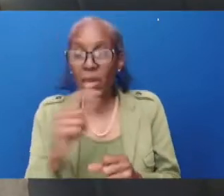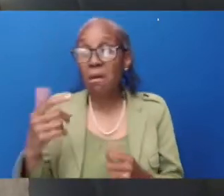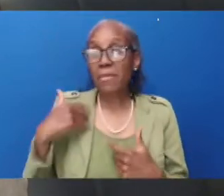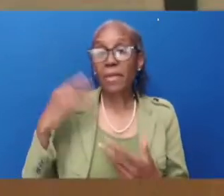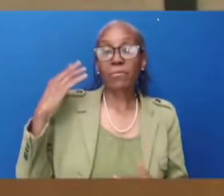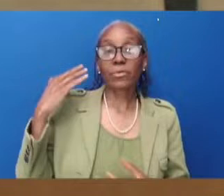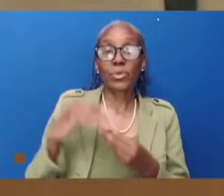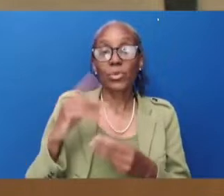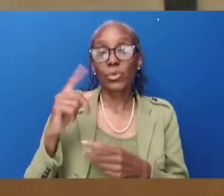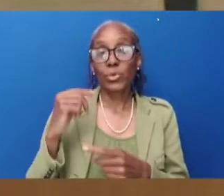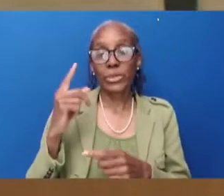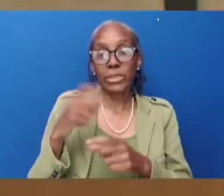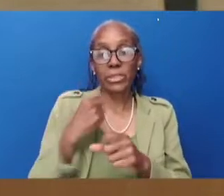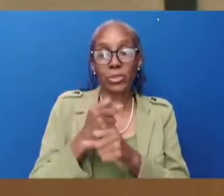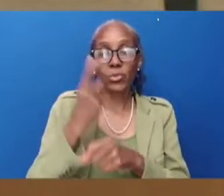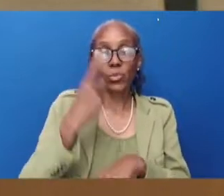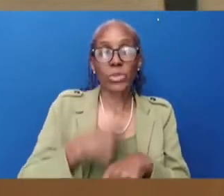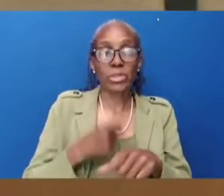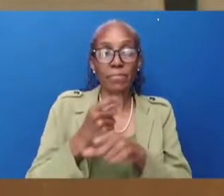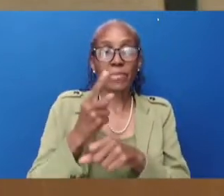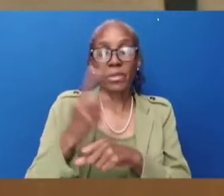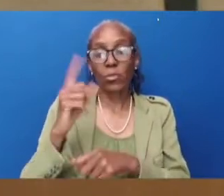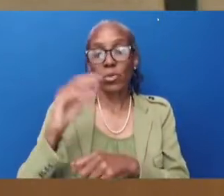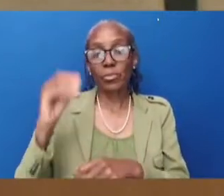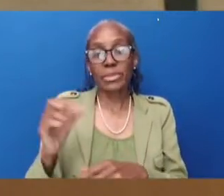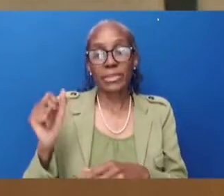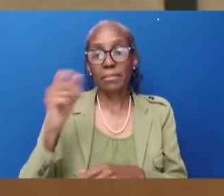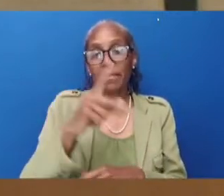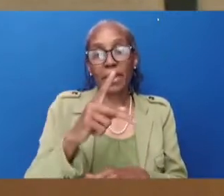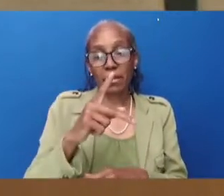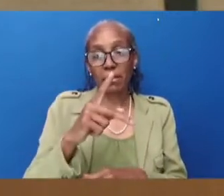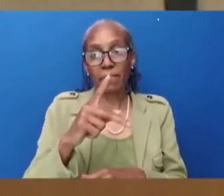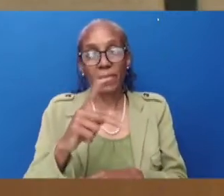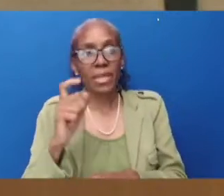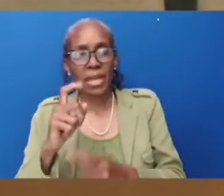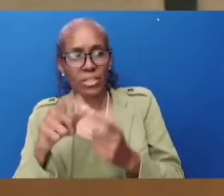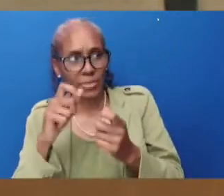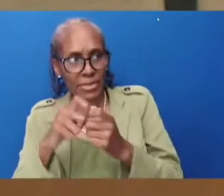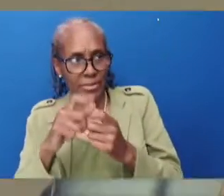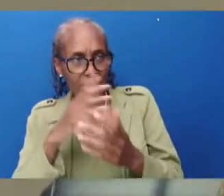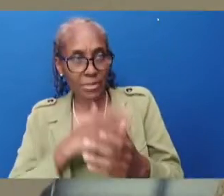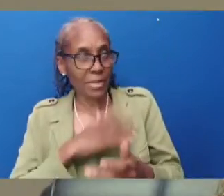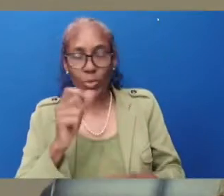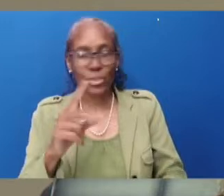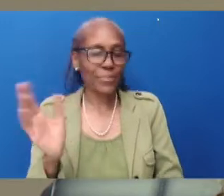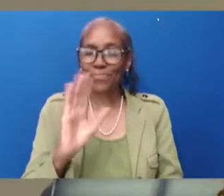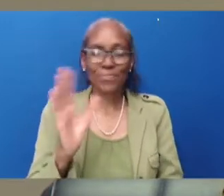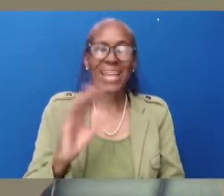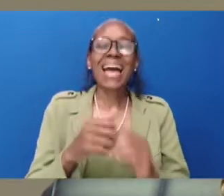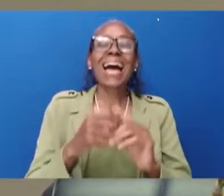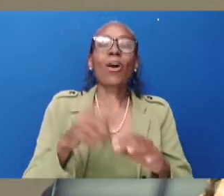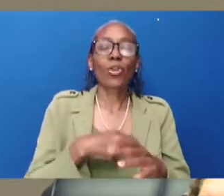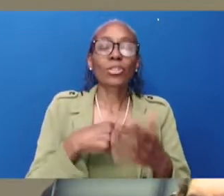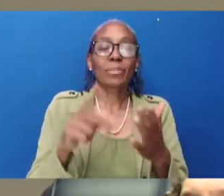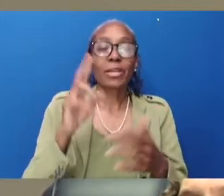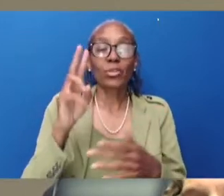30 YEARS, 20 YEARS. THEY HAVE 20 YEARS.